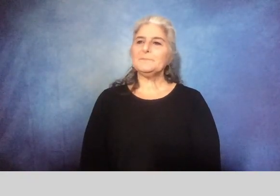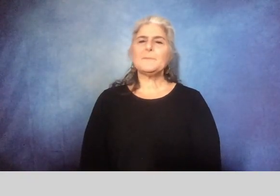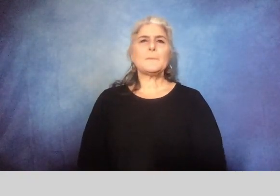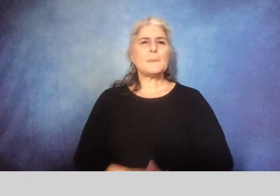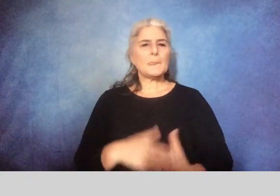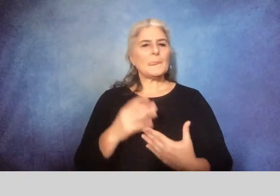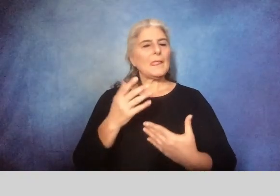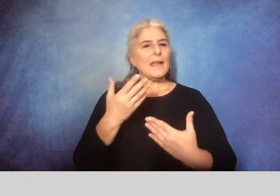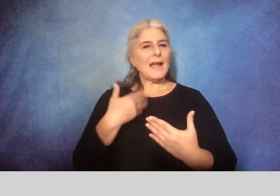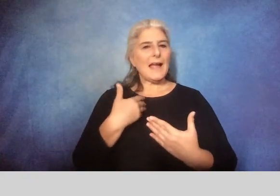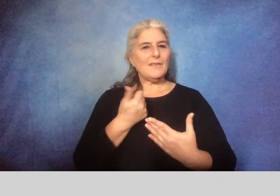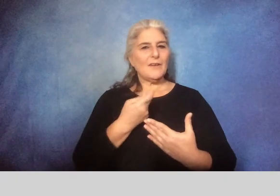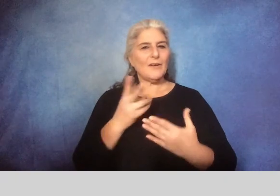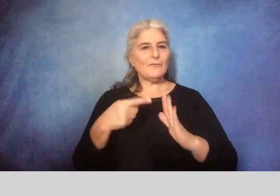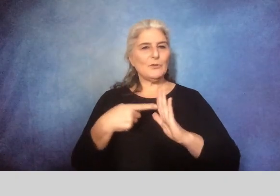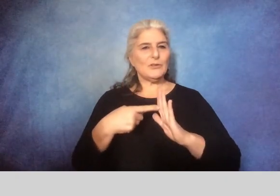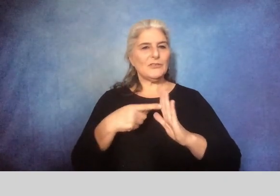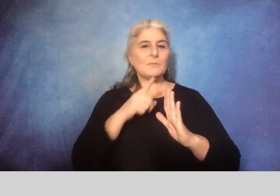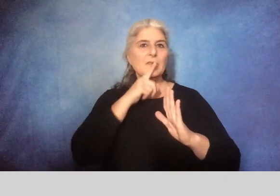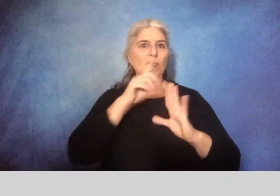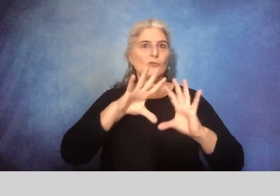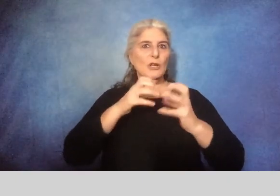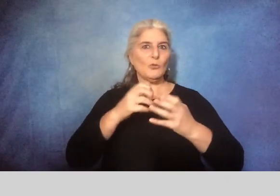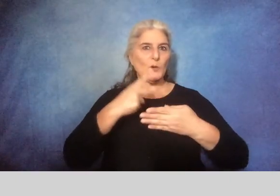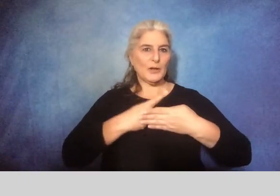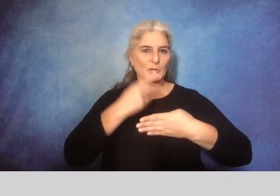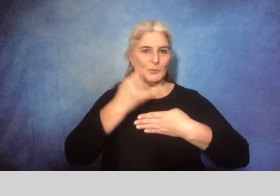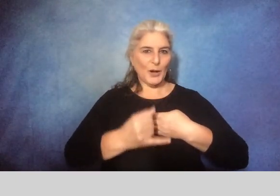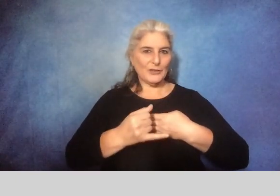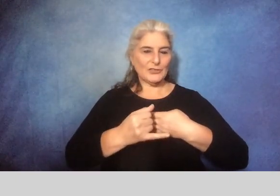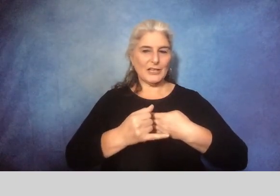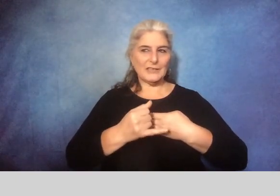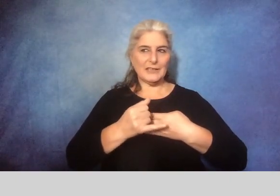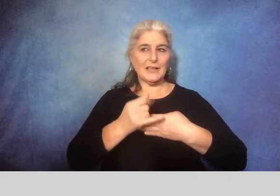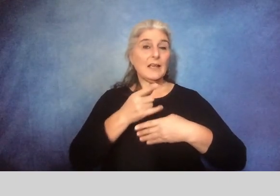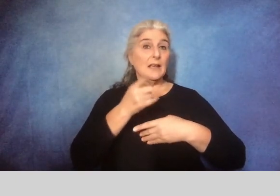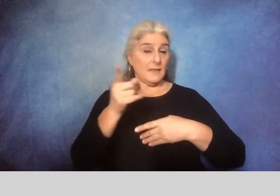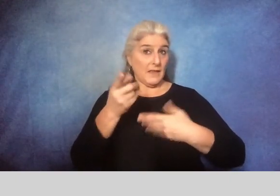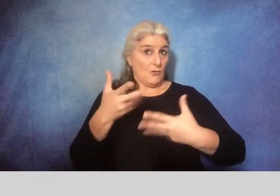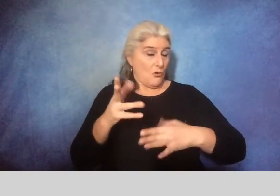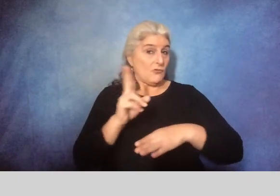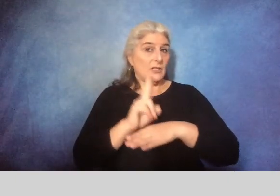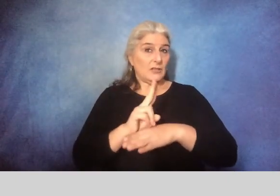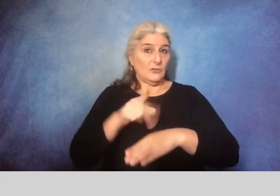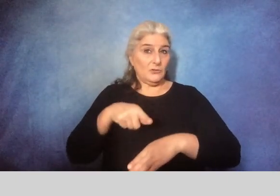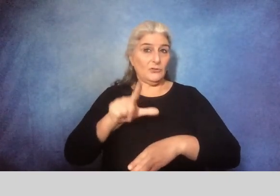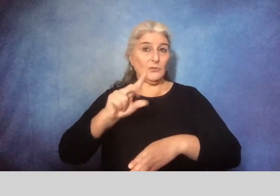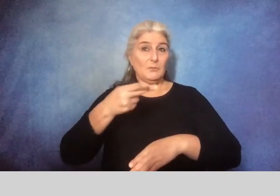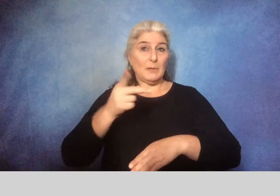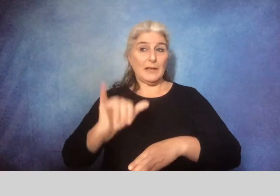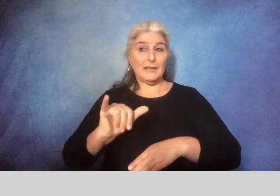Here are some examples of a real world project, which are using pluggy. First one is Pytest.